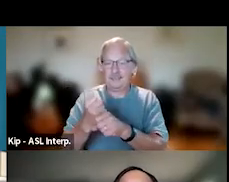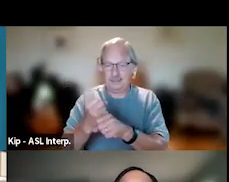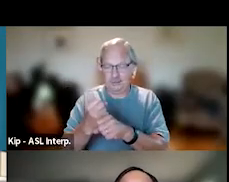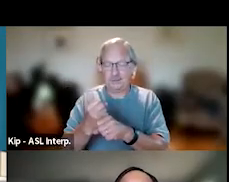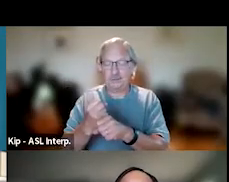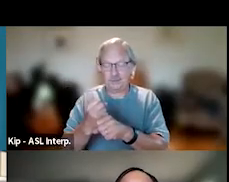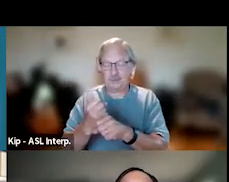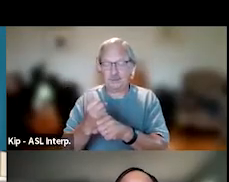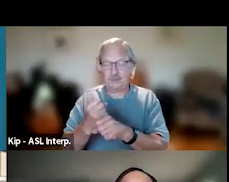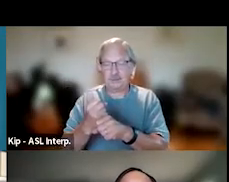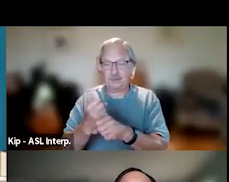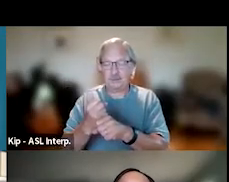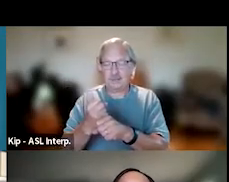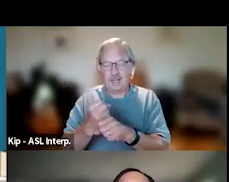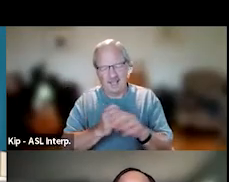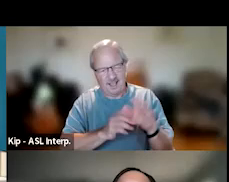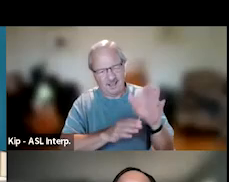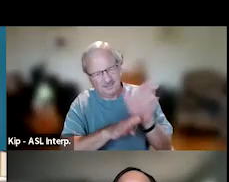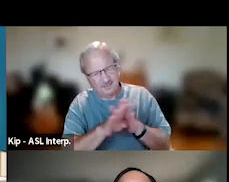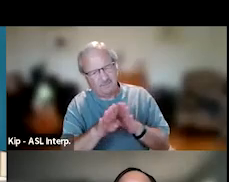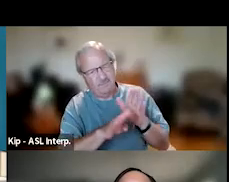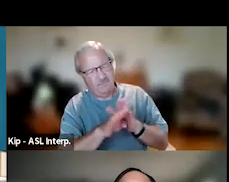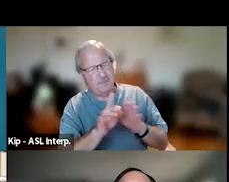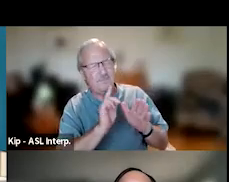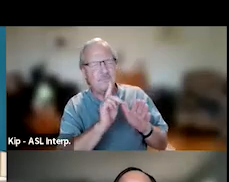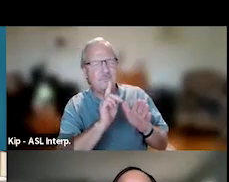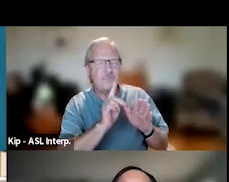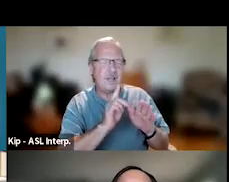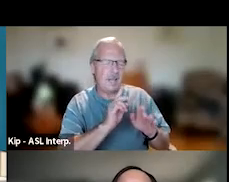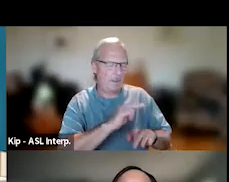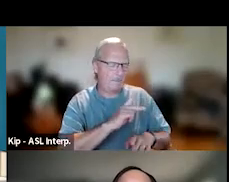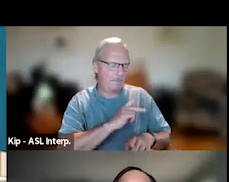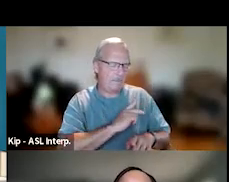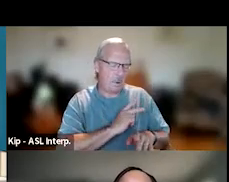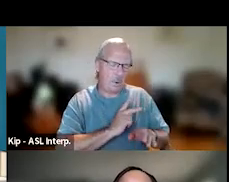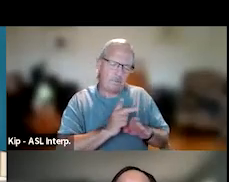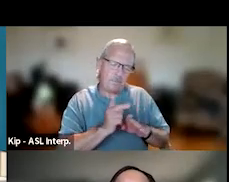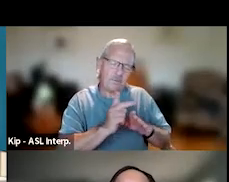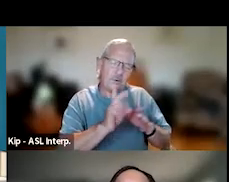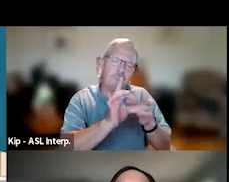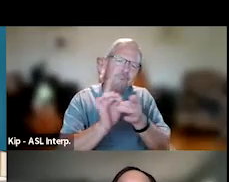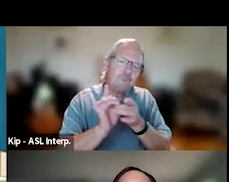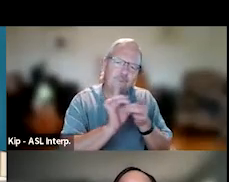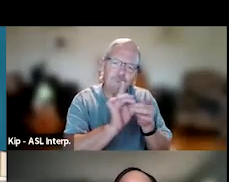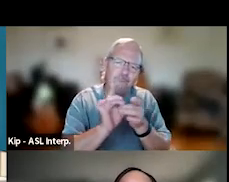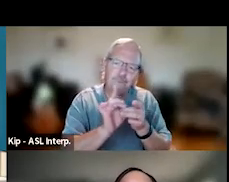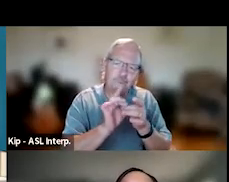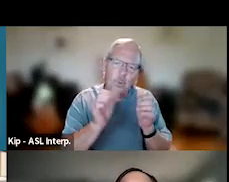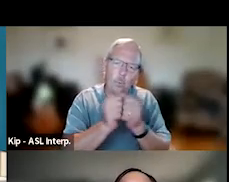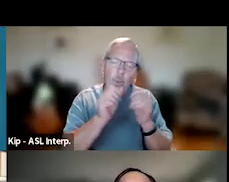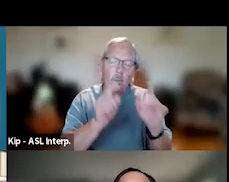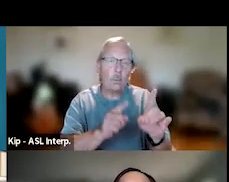I've been able to develop really great personal and professional relationships with one goal in mind,